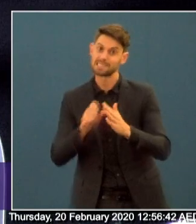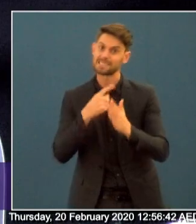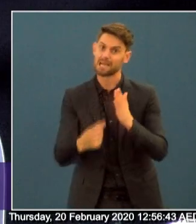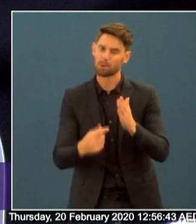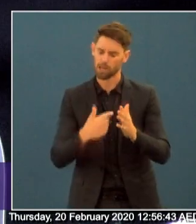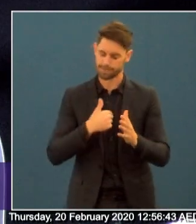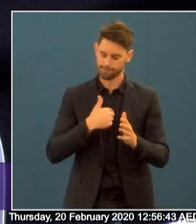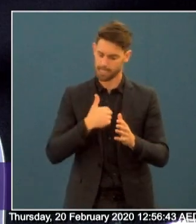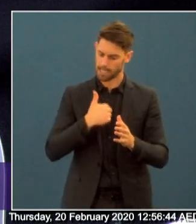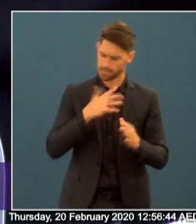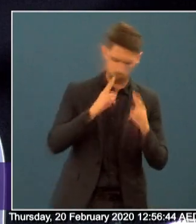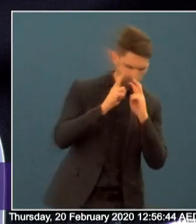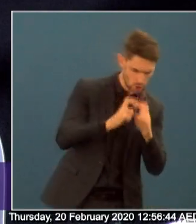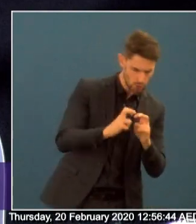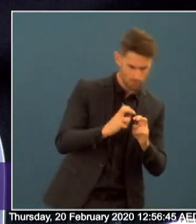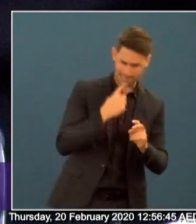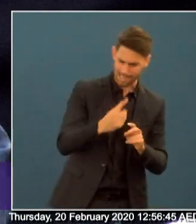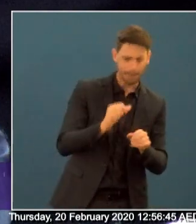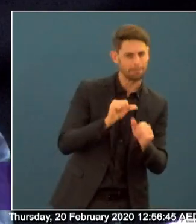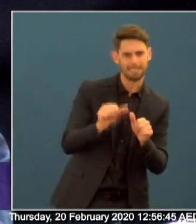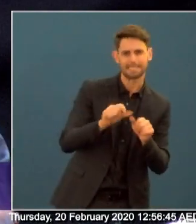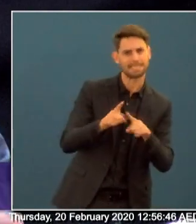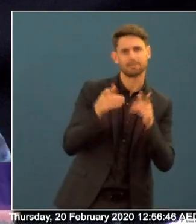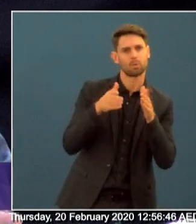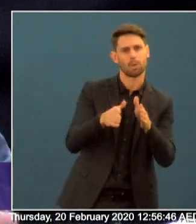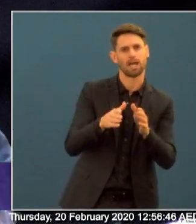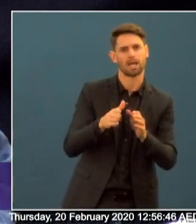we analysed it two ways, with the information given through